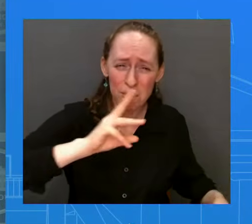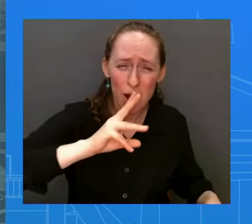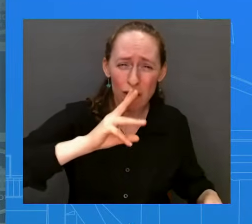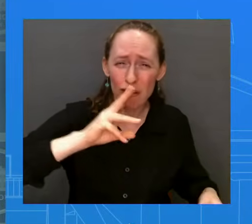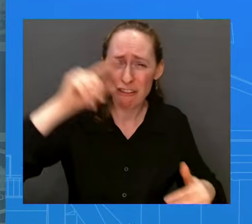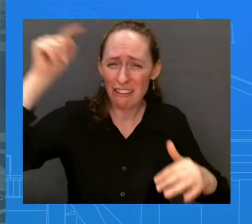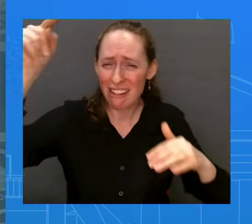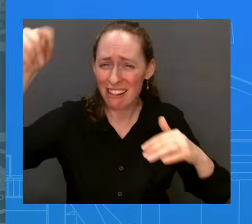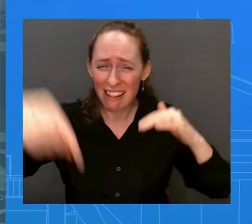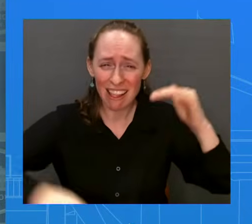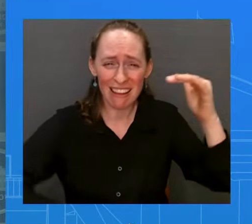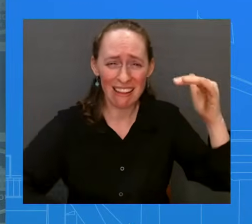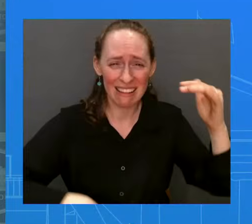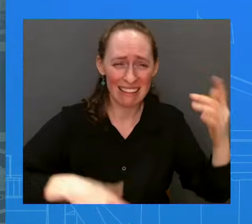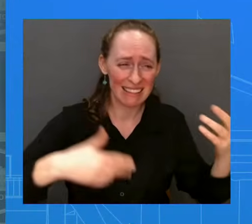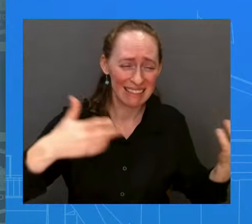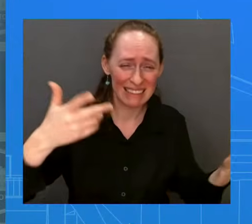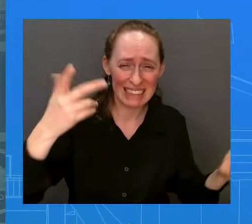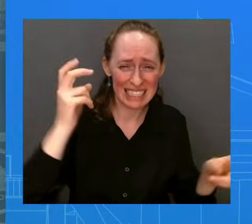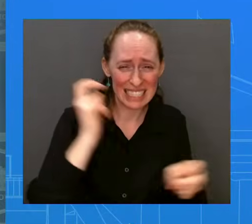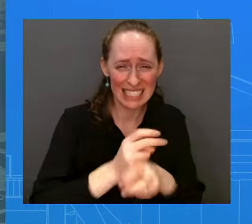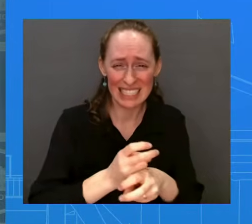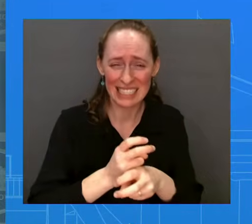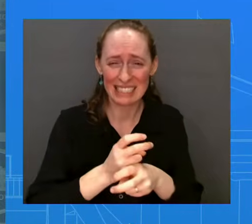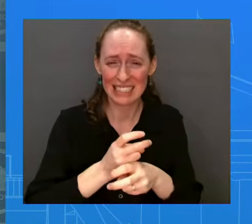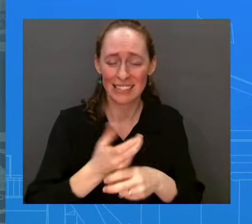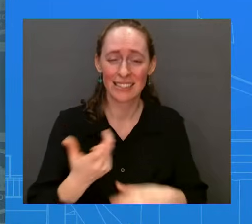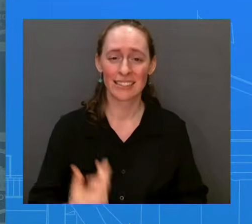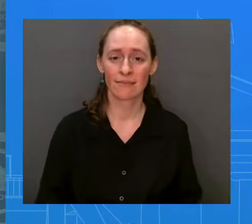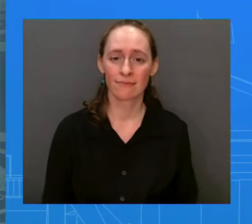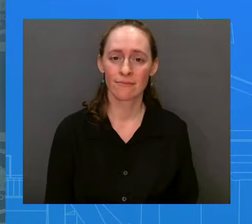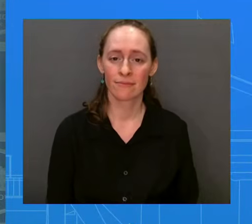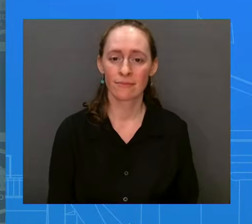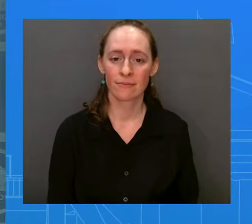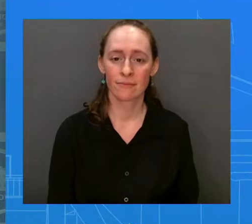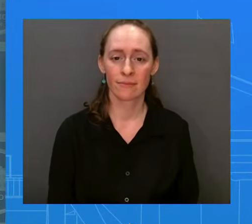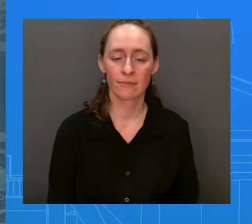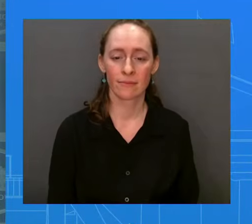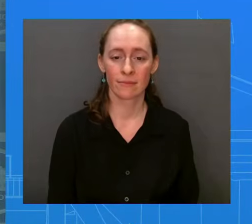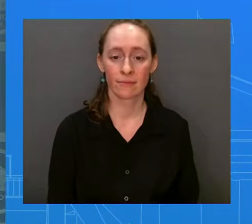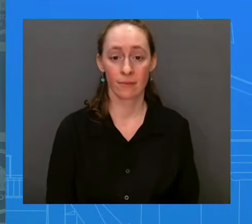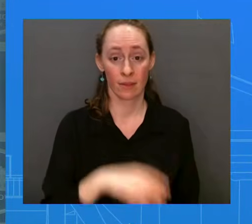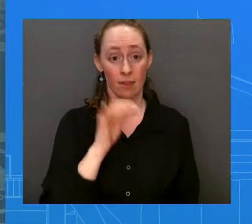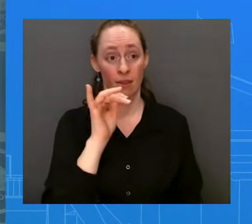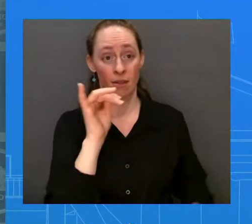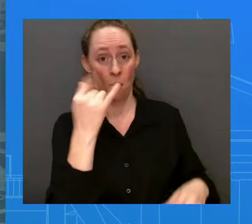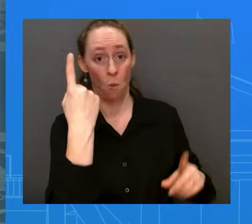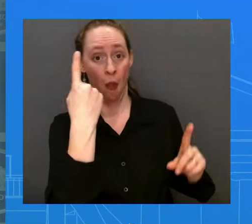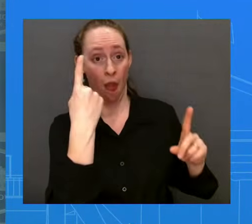but in the case of the Chinese spy balloon, we have been able to recover some debris and some of the electronics